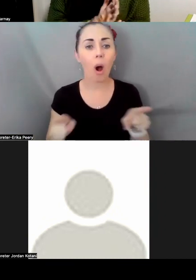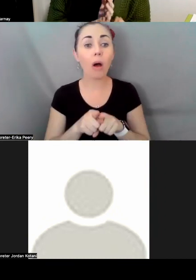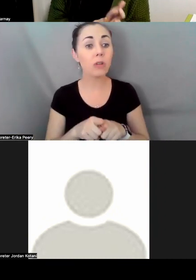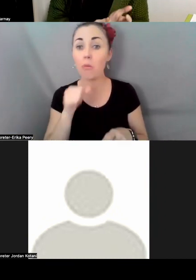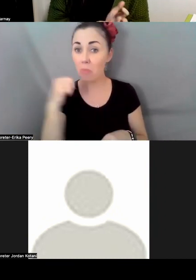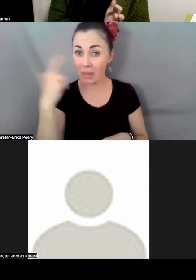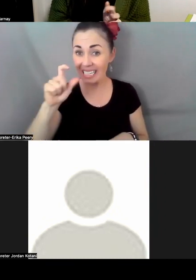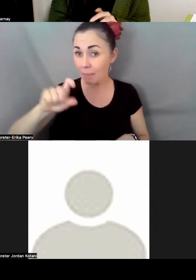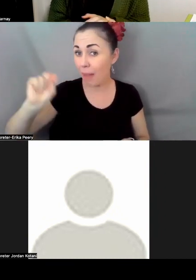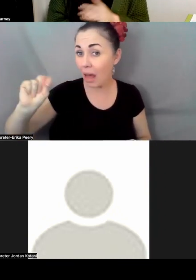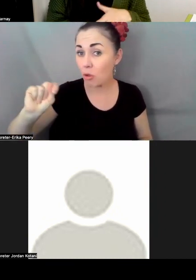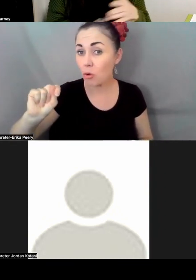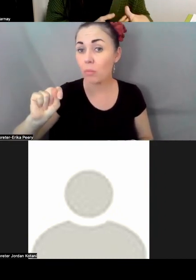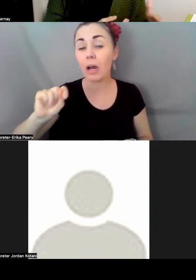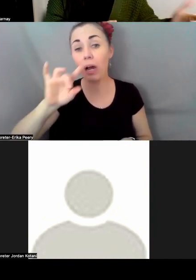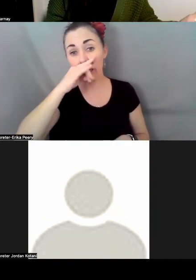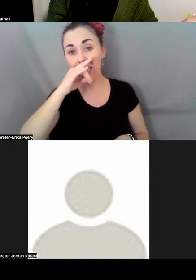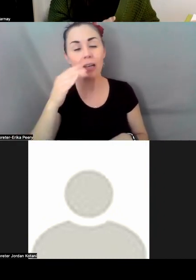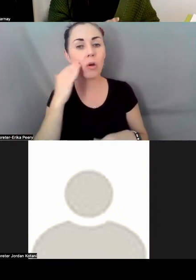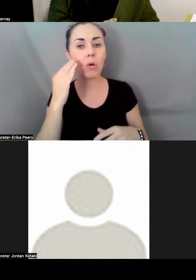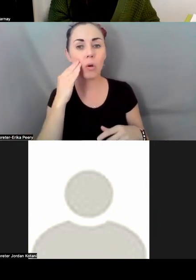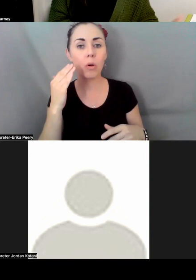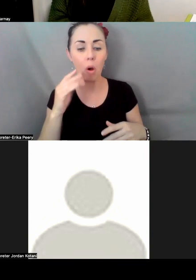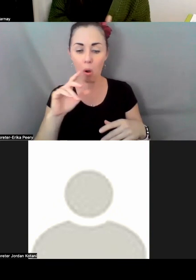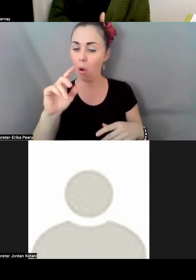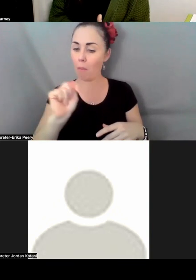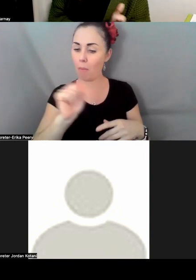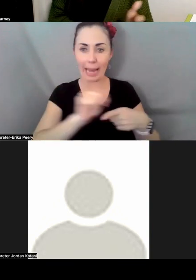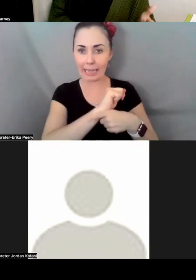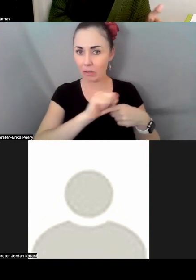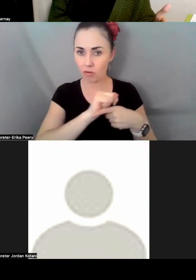Maybe those are the kiddos who pass the point of being potty-trained or pass the point of when we